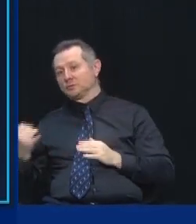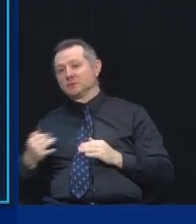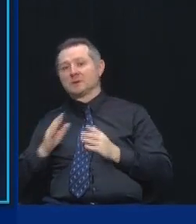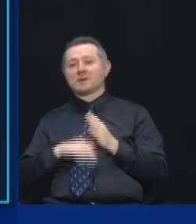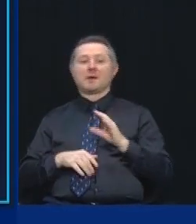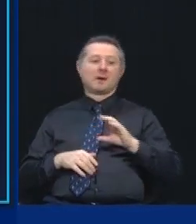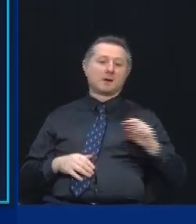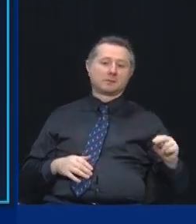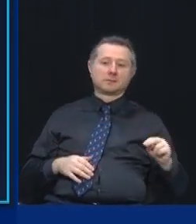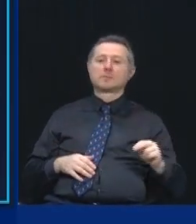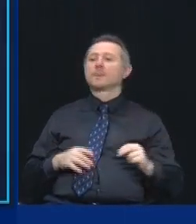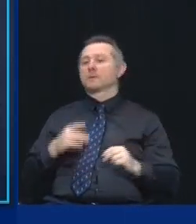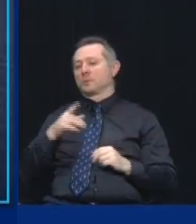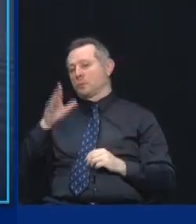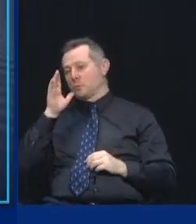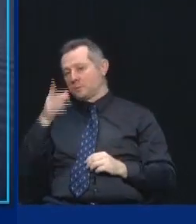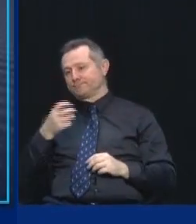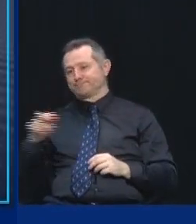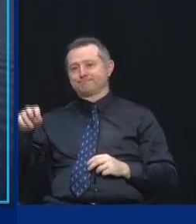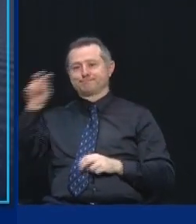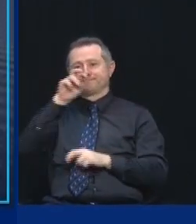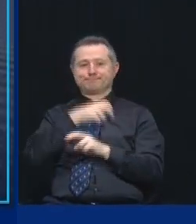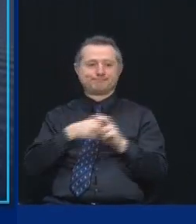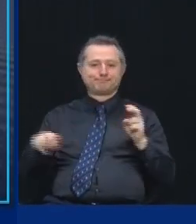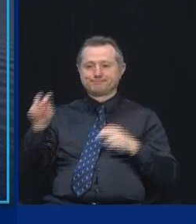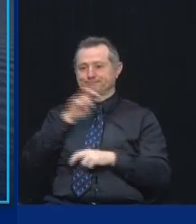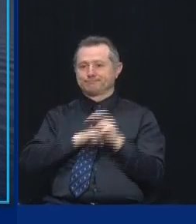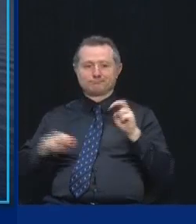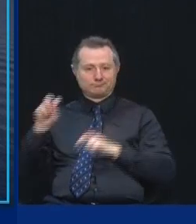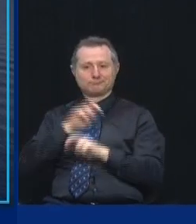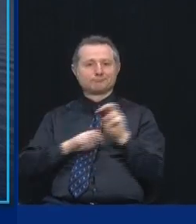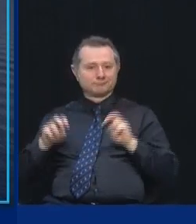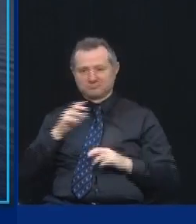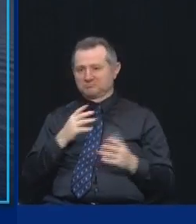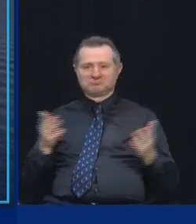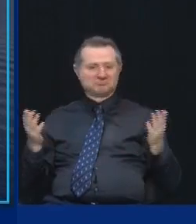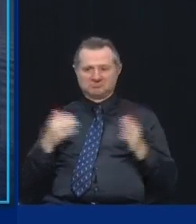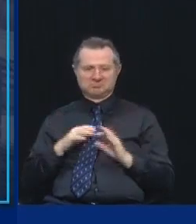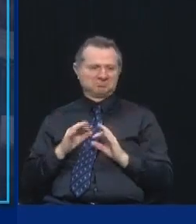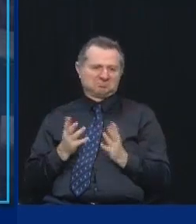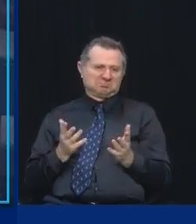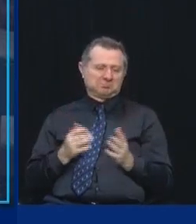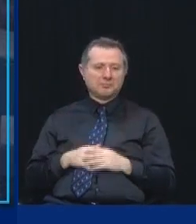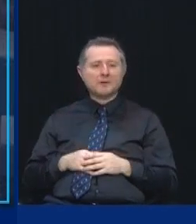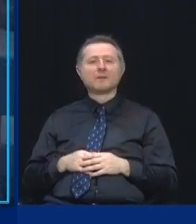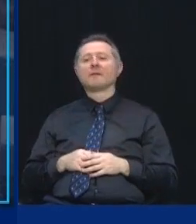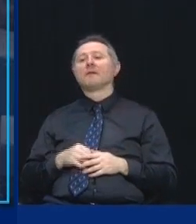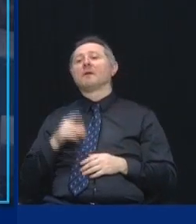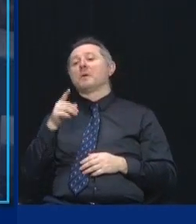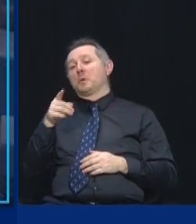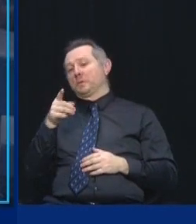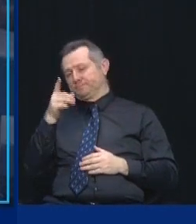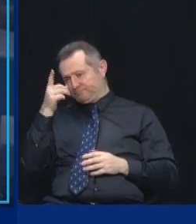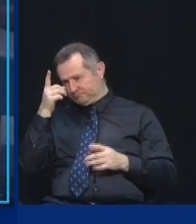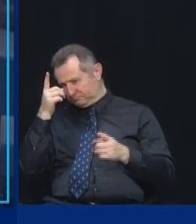BECAUSE THE SAME THEORY IS TRUE. IF NEW YORK HAS DIFFERENT -- DRAMATICALLY DIFFERENT RULES IN NEW JERSEY THAN CONNECTICUT,